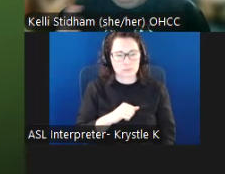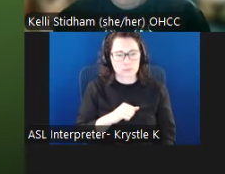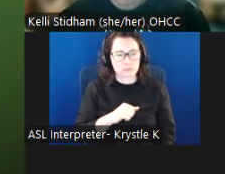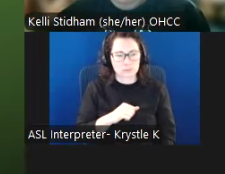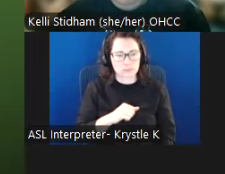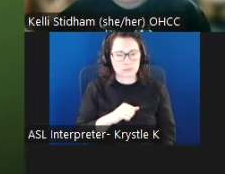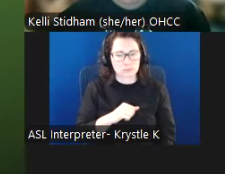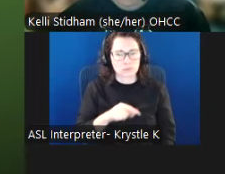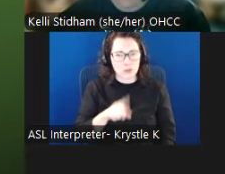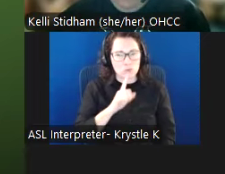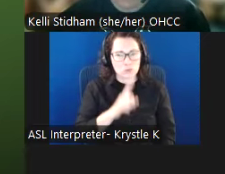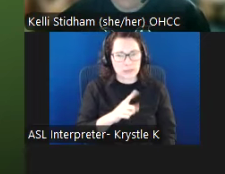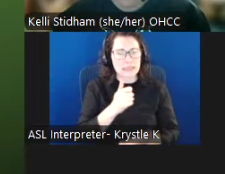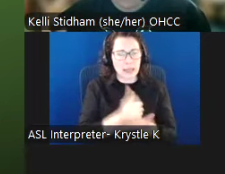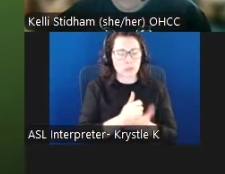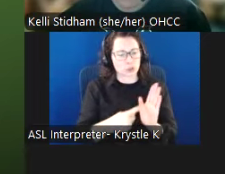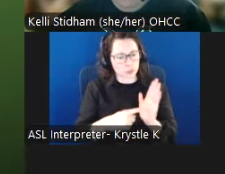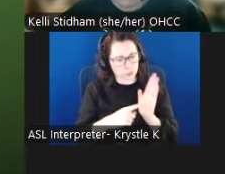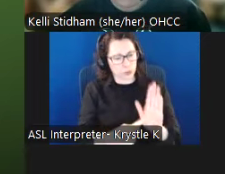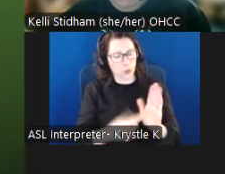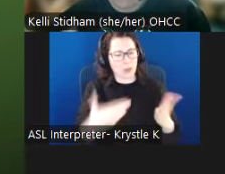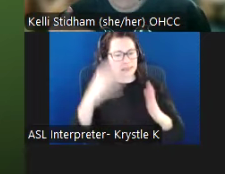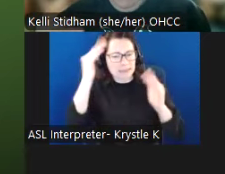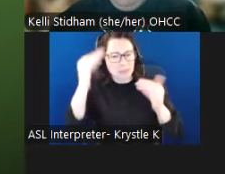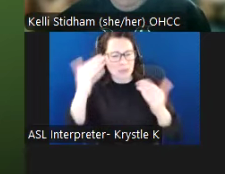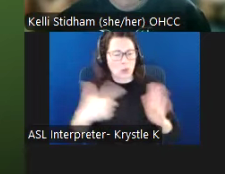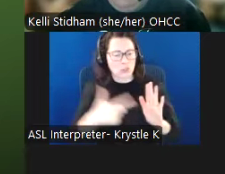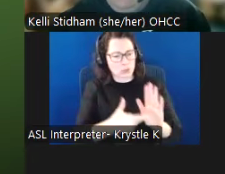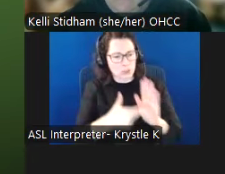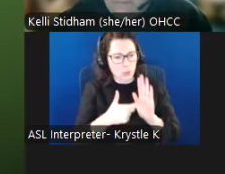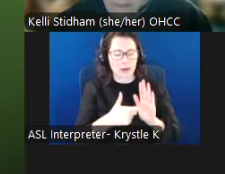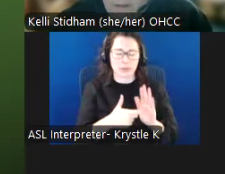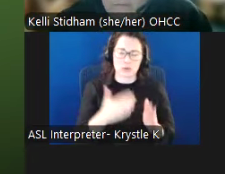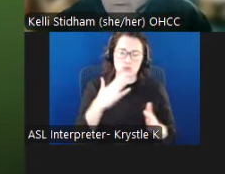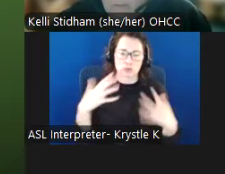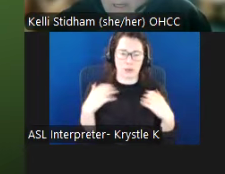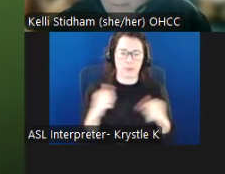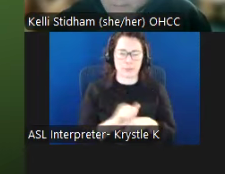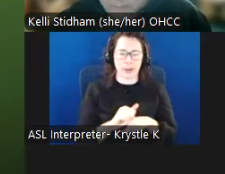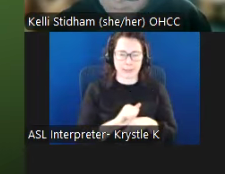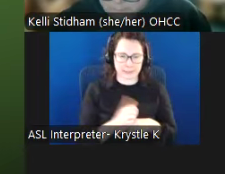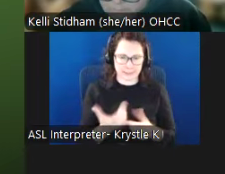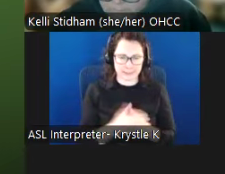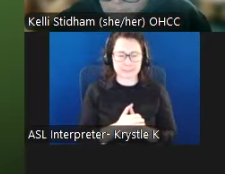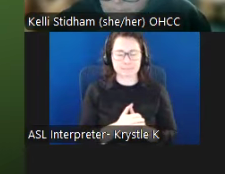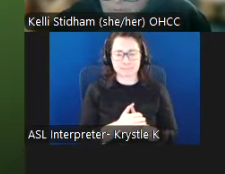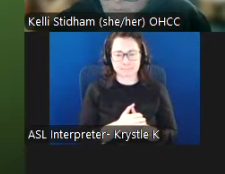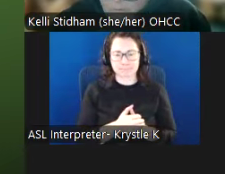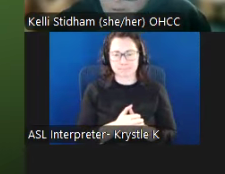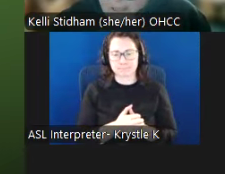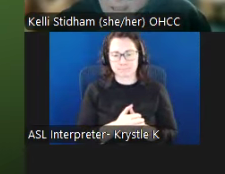outline expectations, requirements and